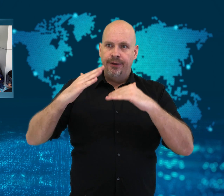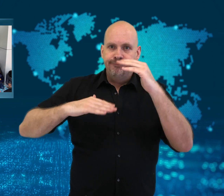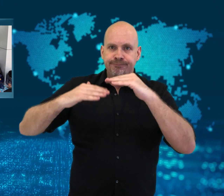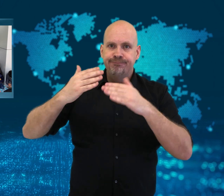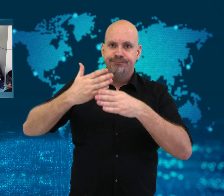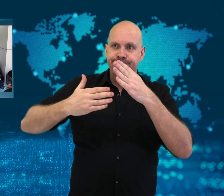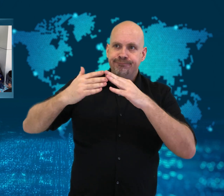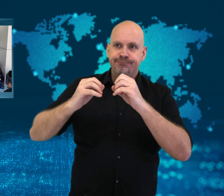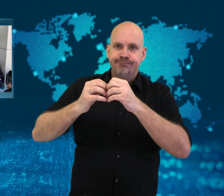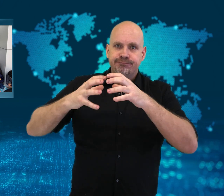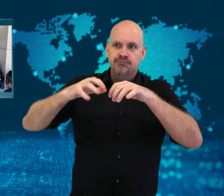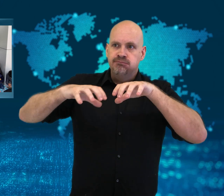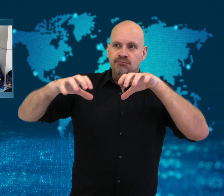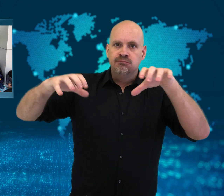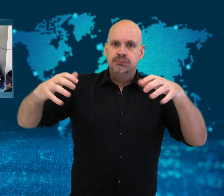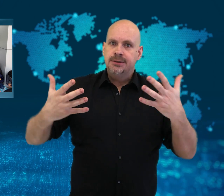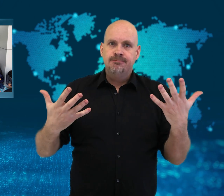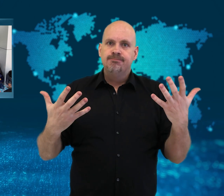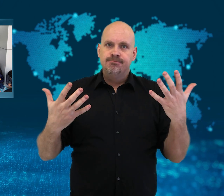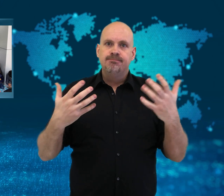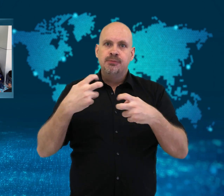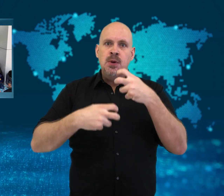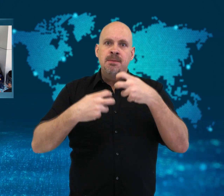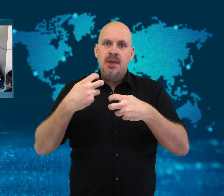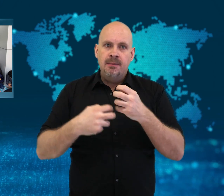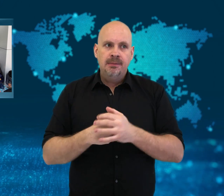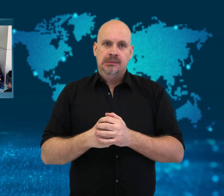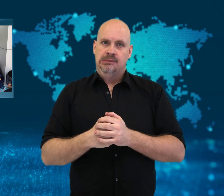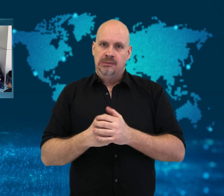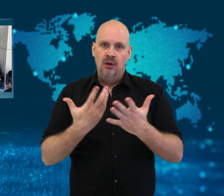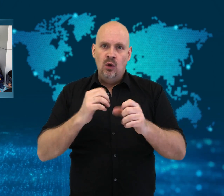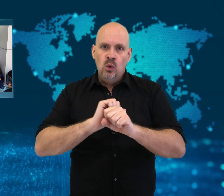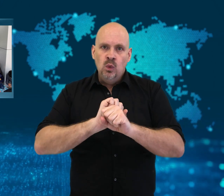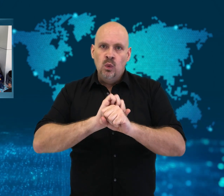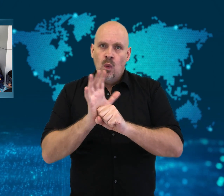operating over their designated capacity,